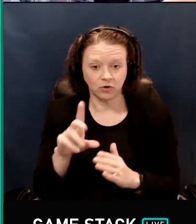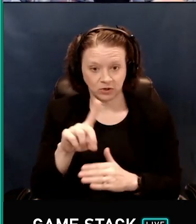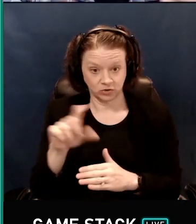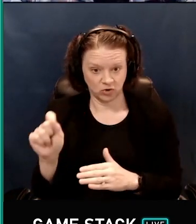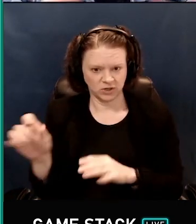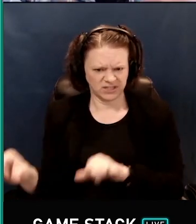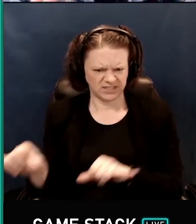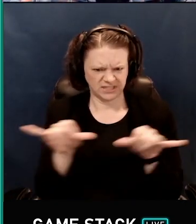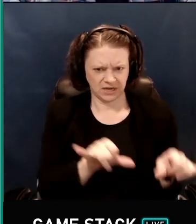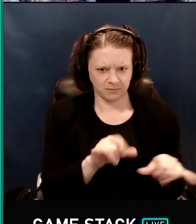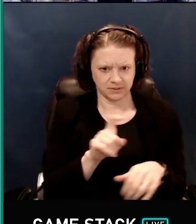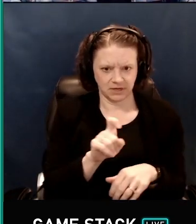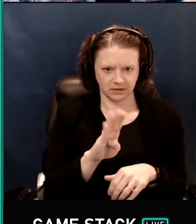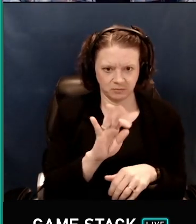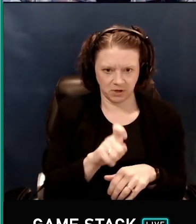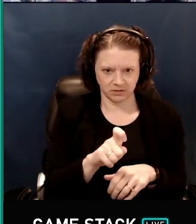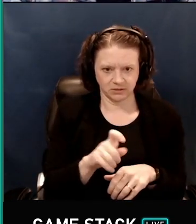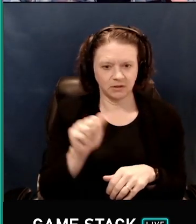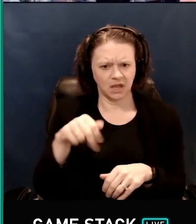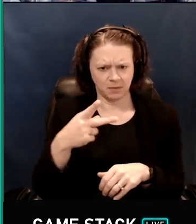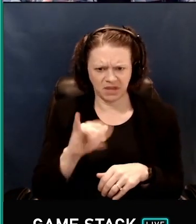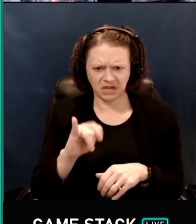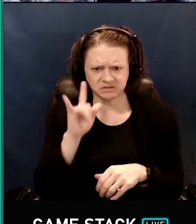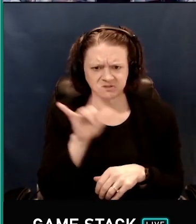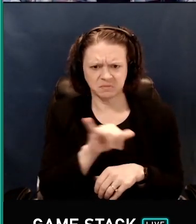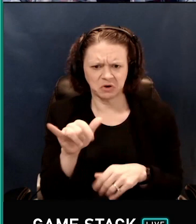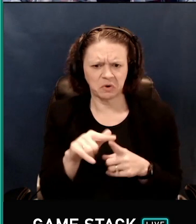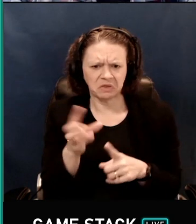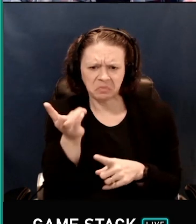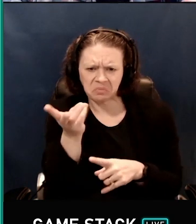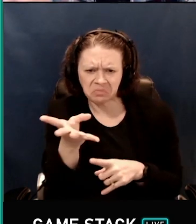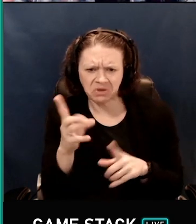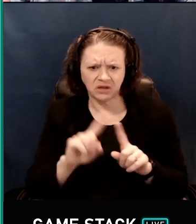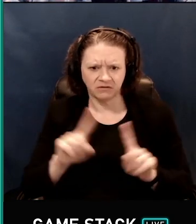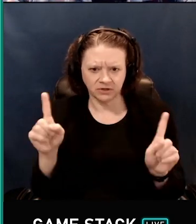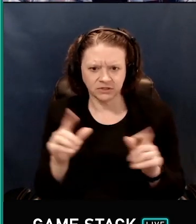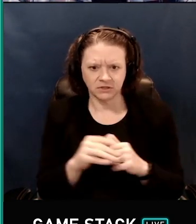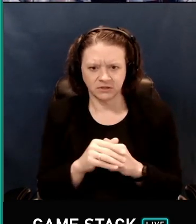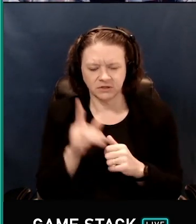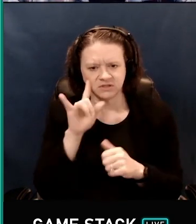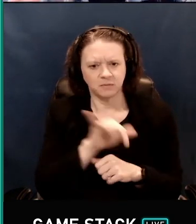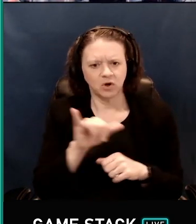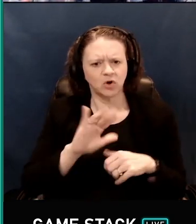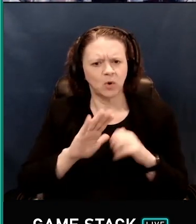The API is very similar, with only minor differences. It's similar to how